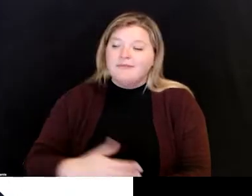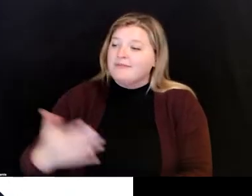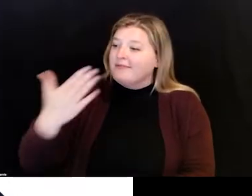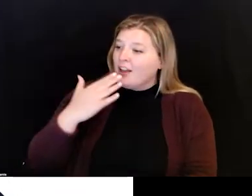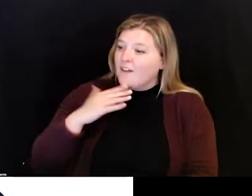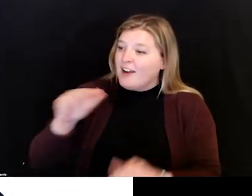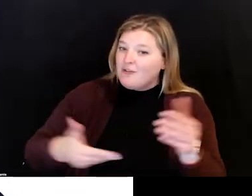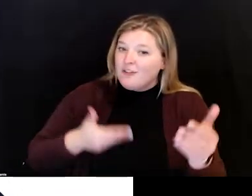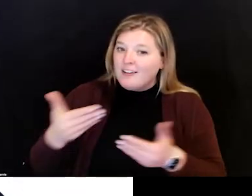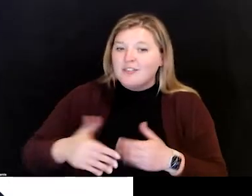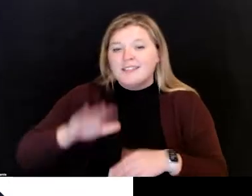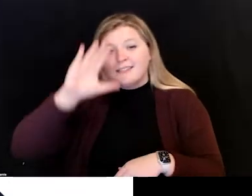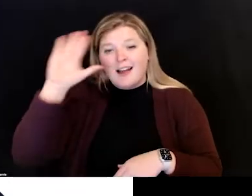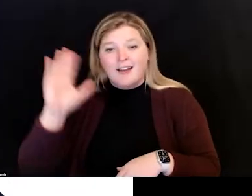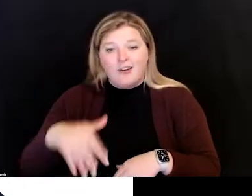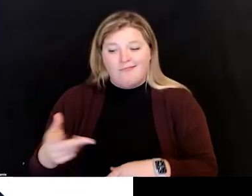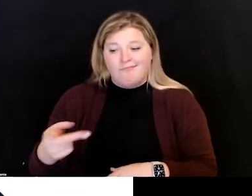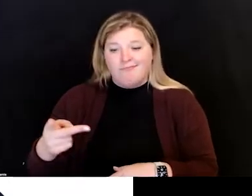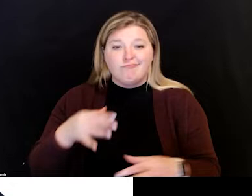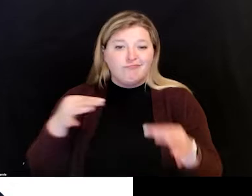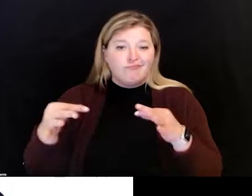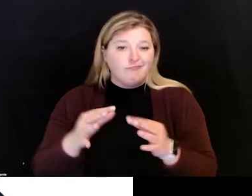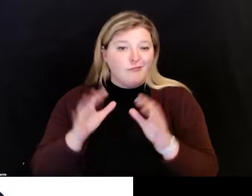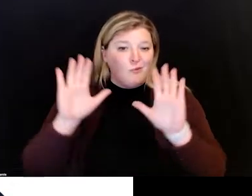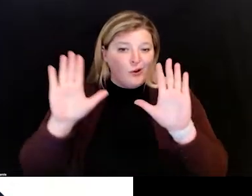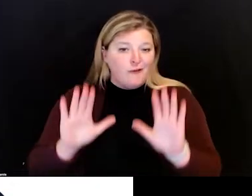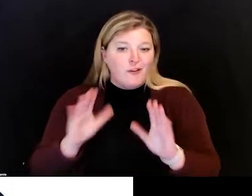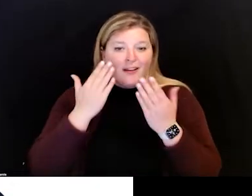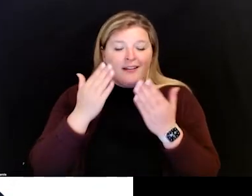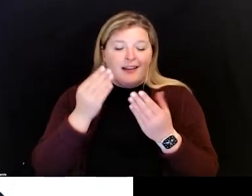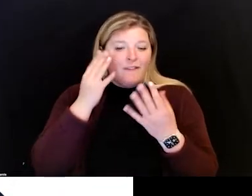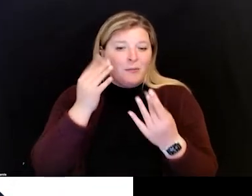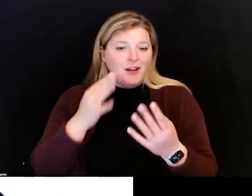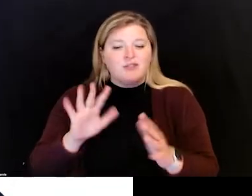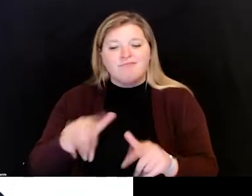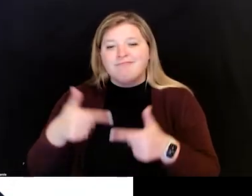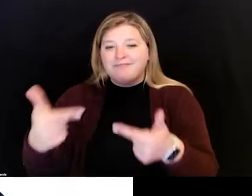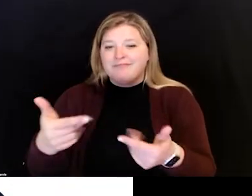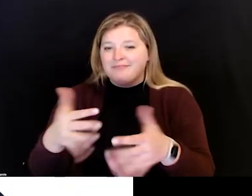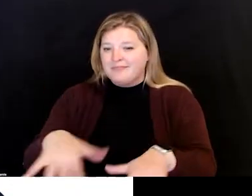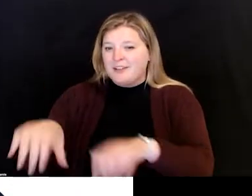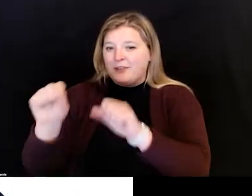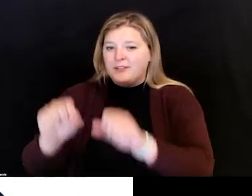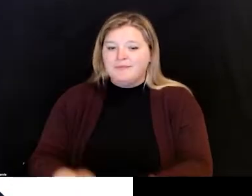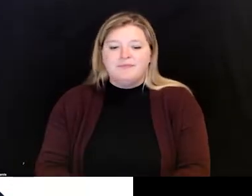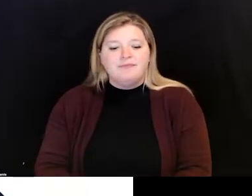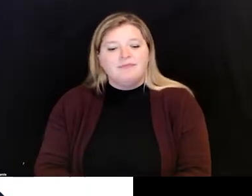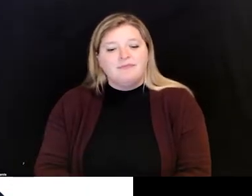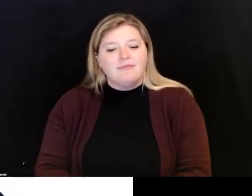I know you guys have a lot of great information, so I'll turn it over to you now. [Jessica] Thanks, Tamara.